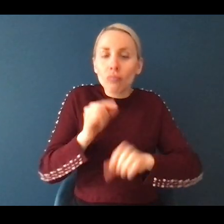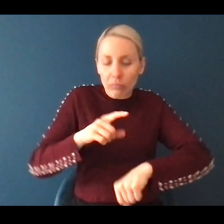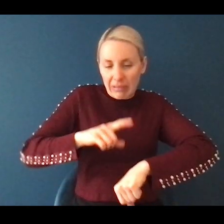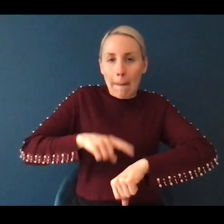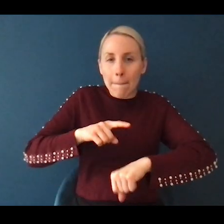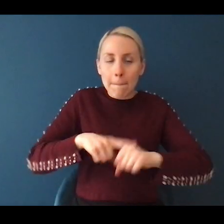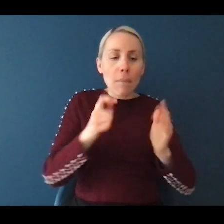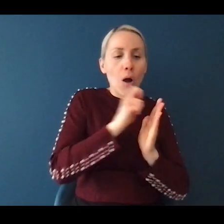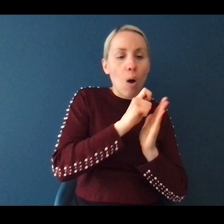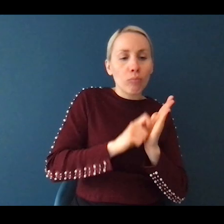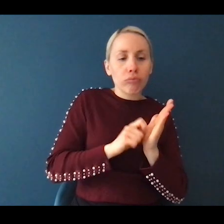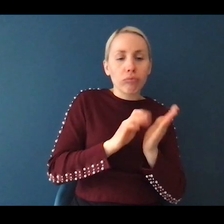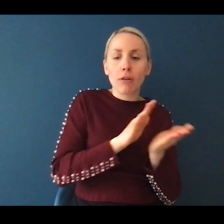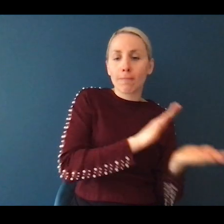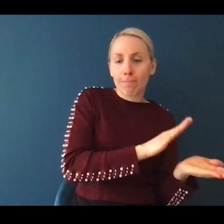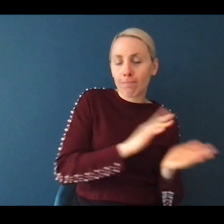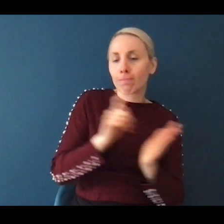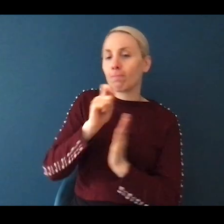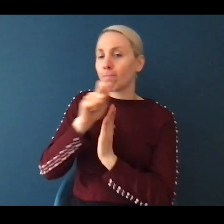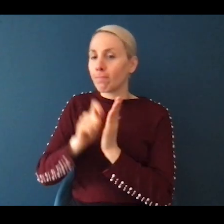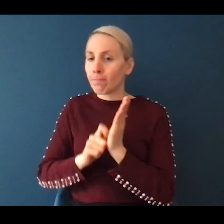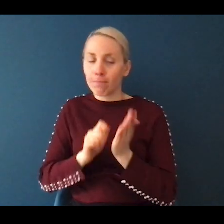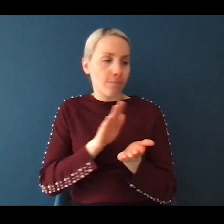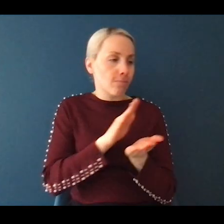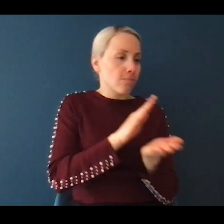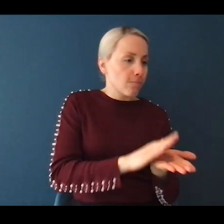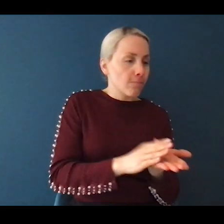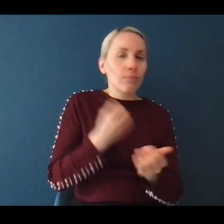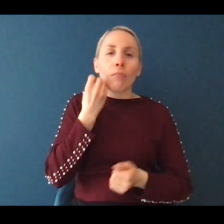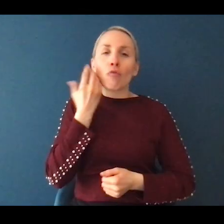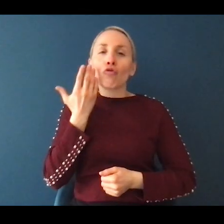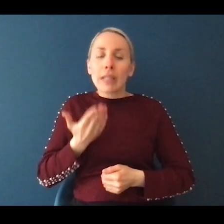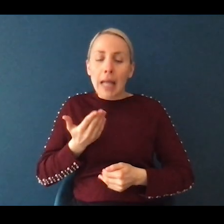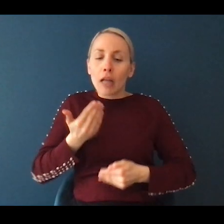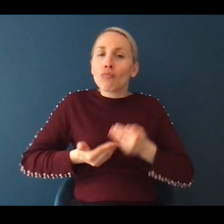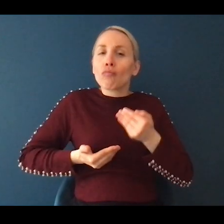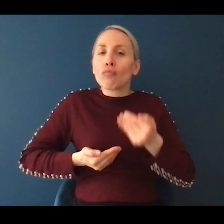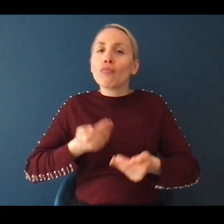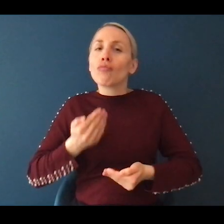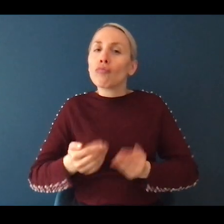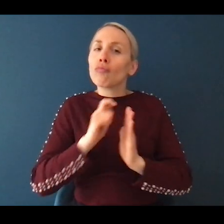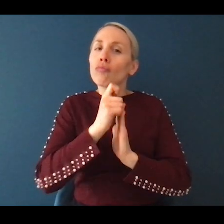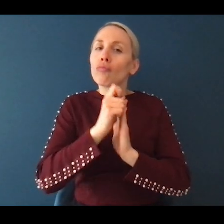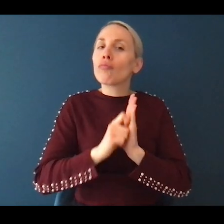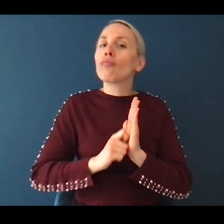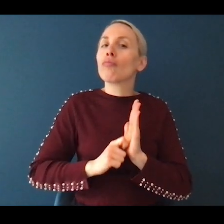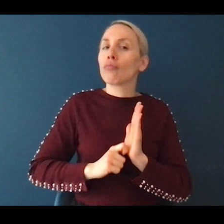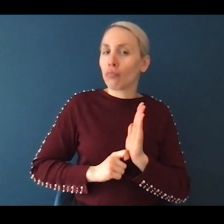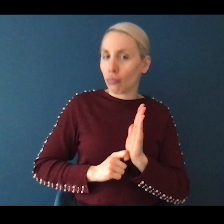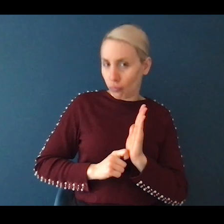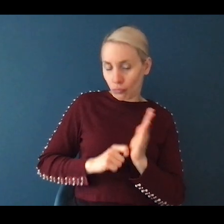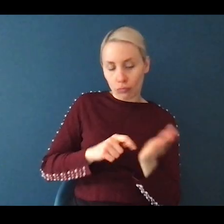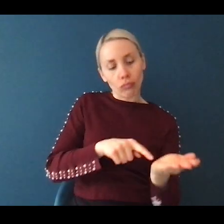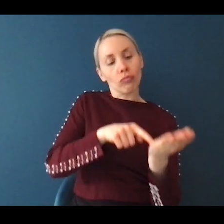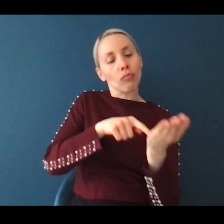like I just wrote a little bit day by day and then saw how that writing evolved